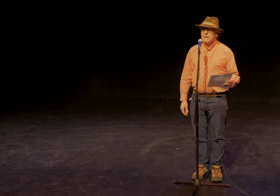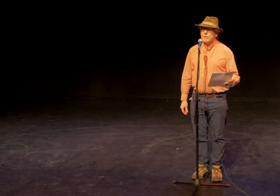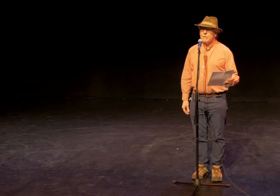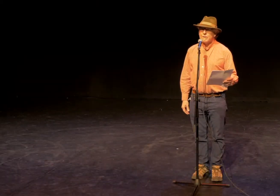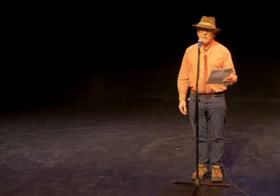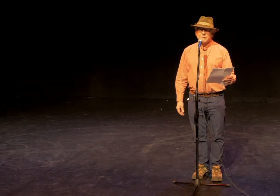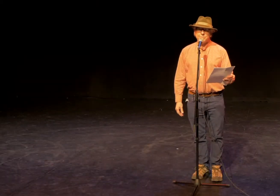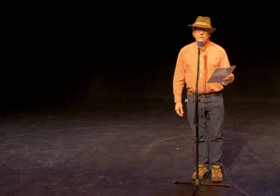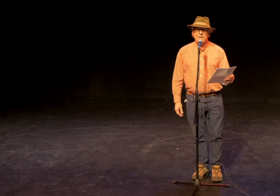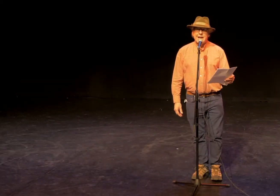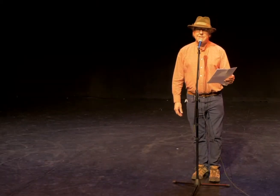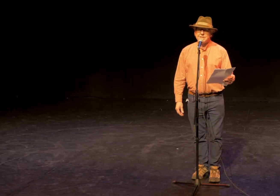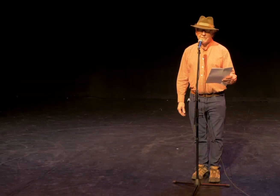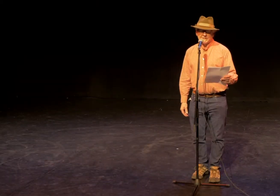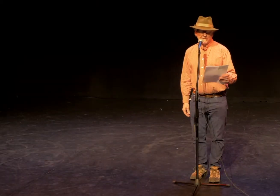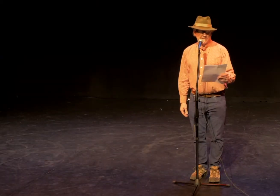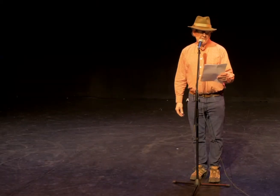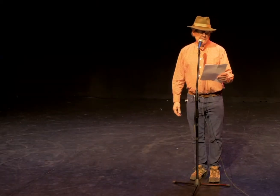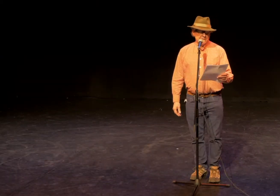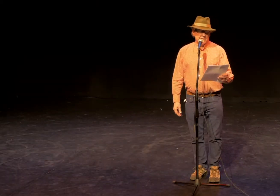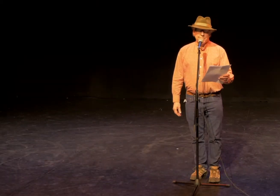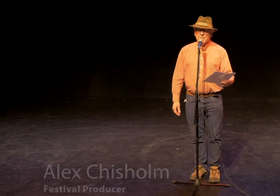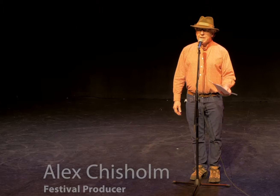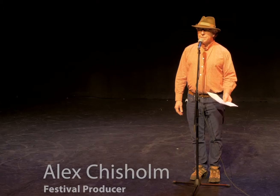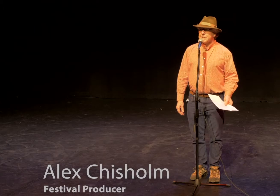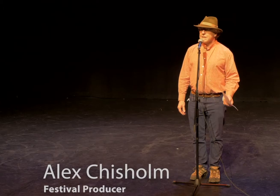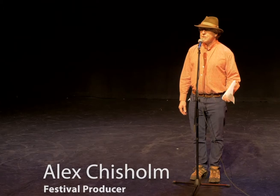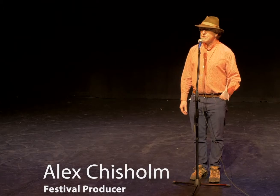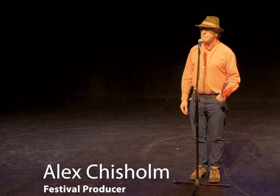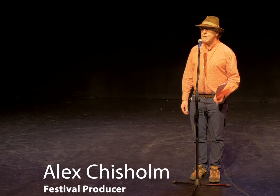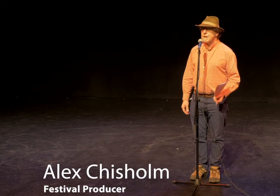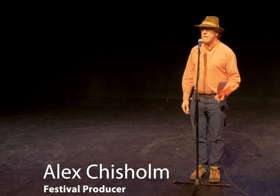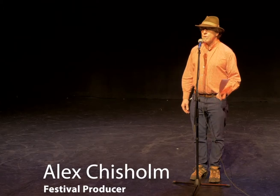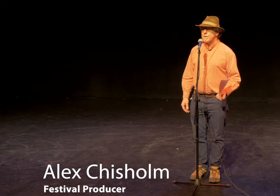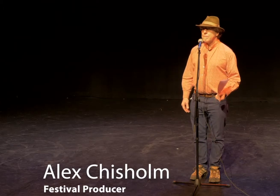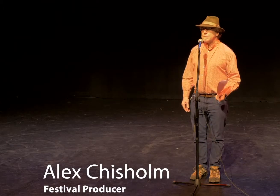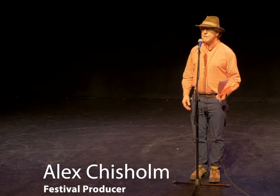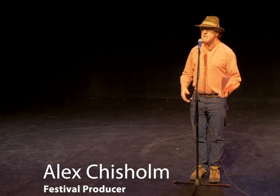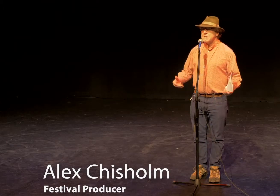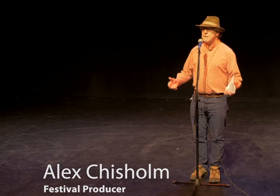Hello and welcome to the access festival. My name is Alex Chisholm, and I'm one of the members of the team